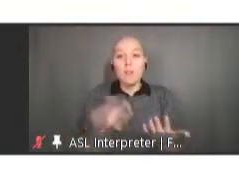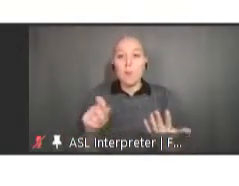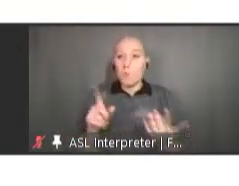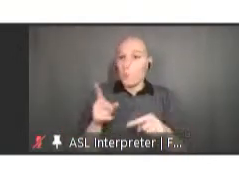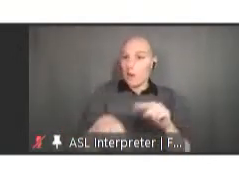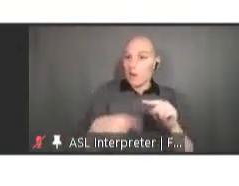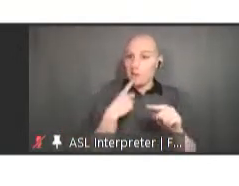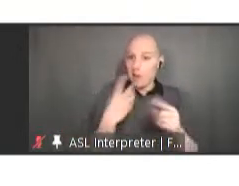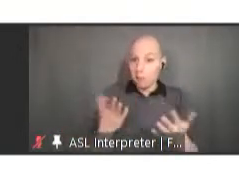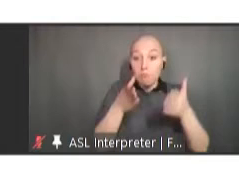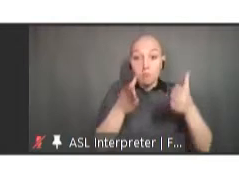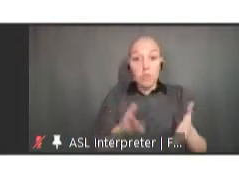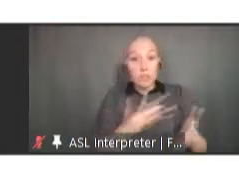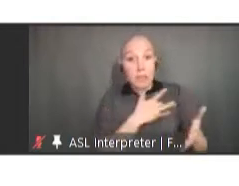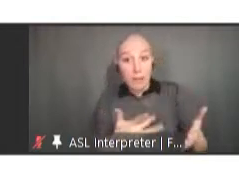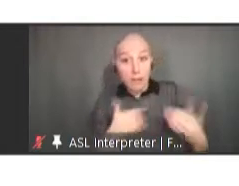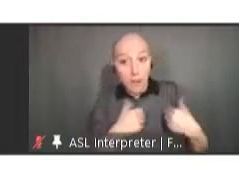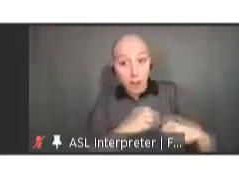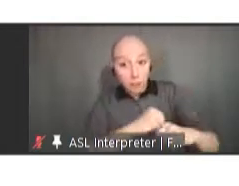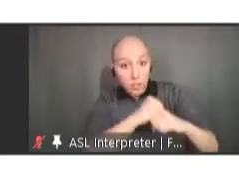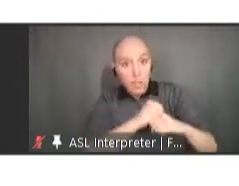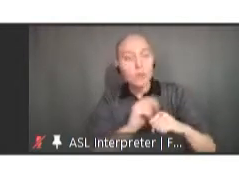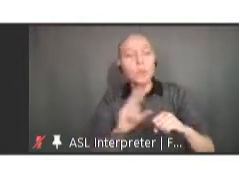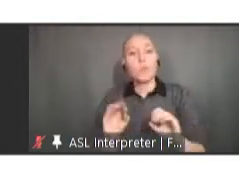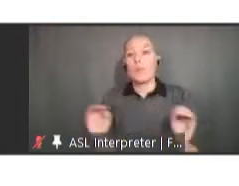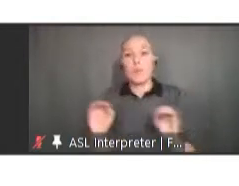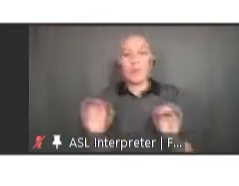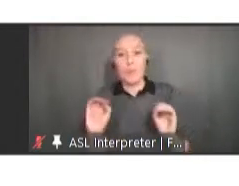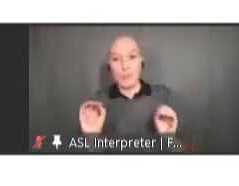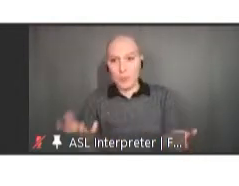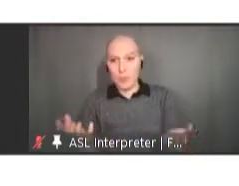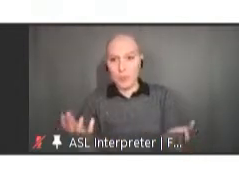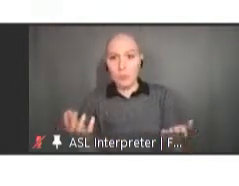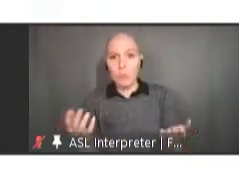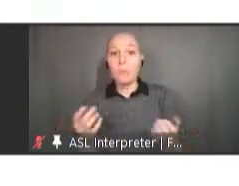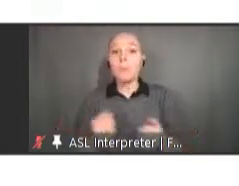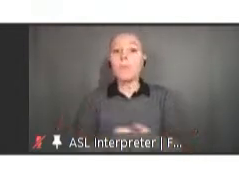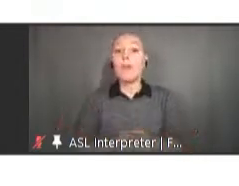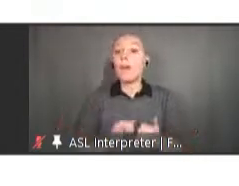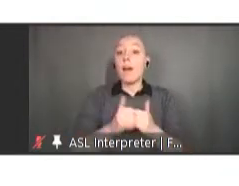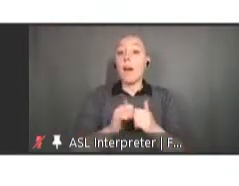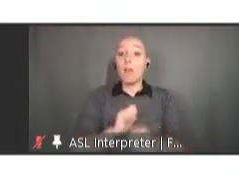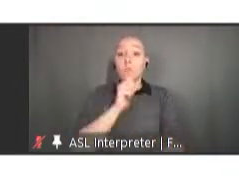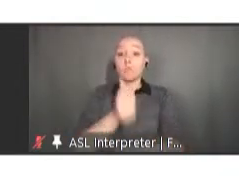protected from severe disease. Now to establish a correlate of protection, you need cohort studies